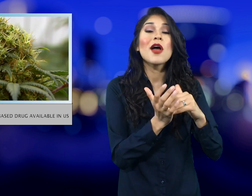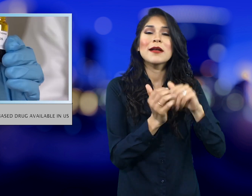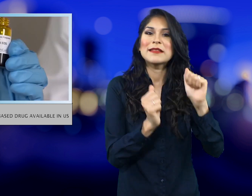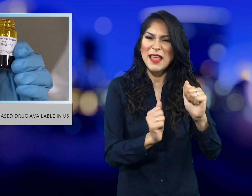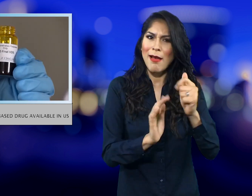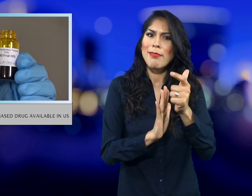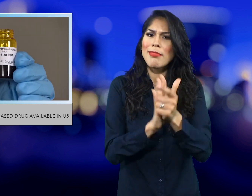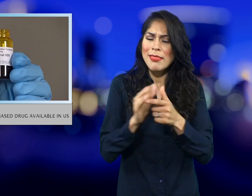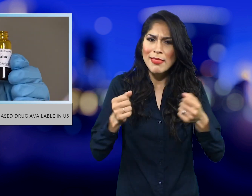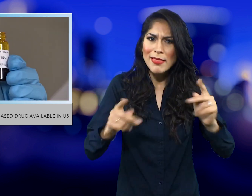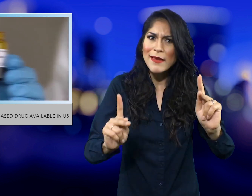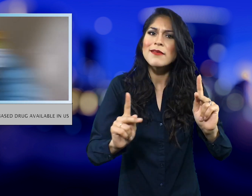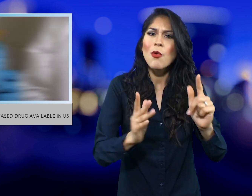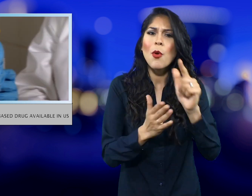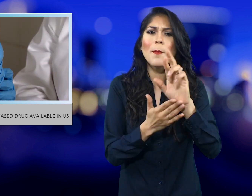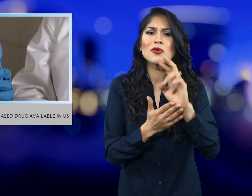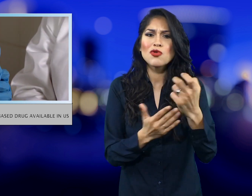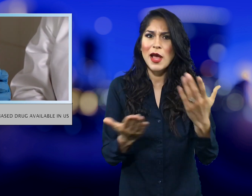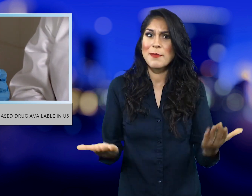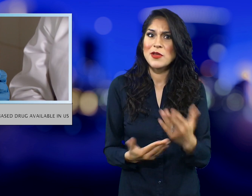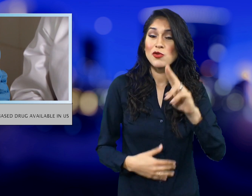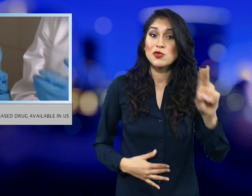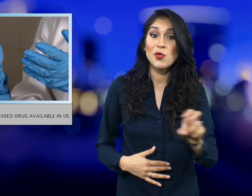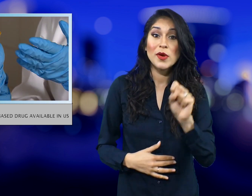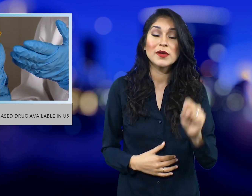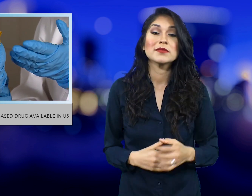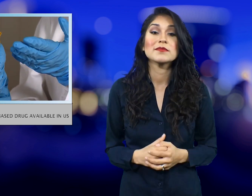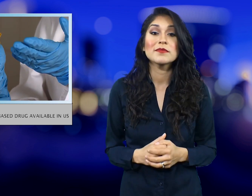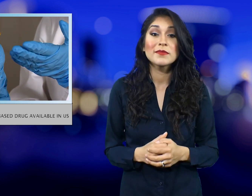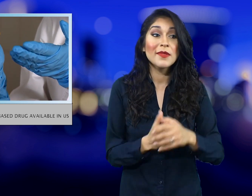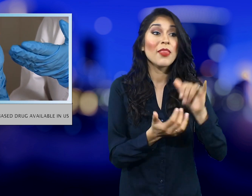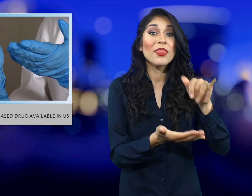now can be legally prescribed by doctors in the US.